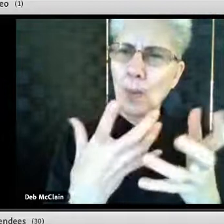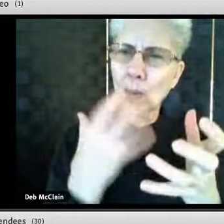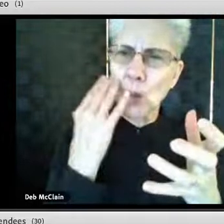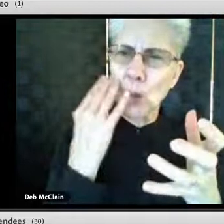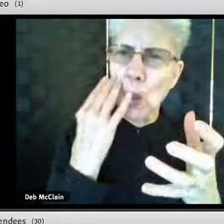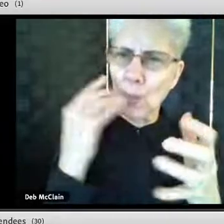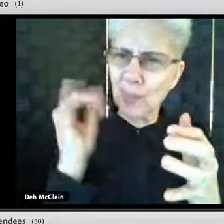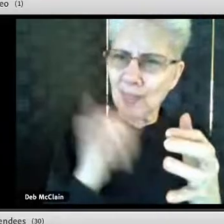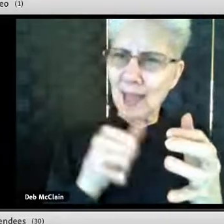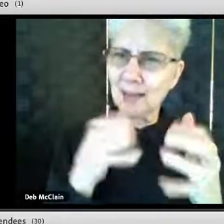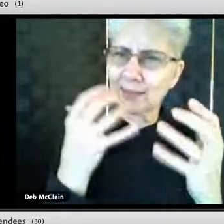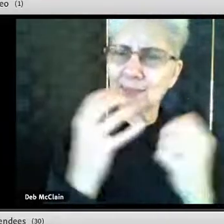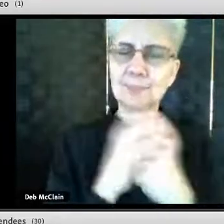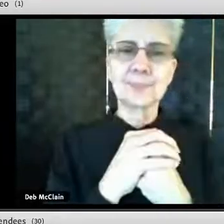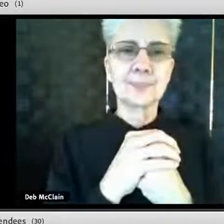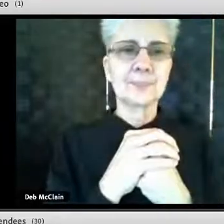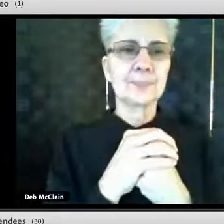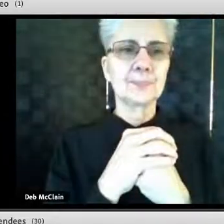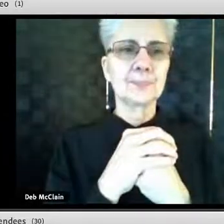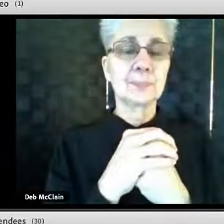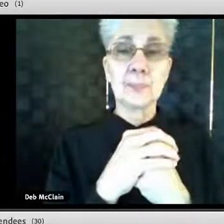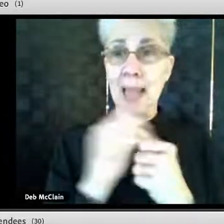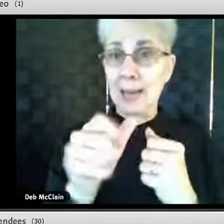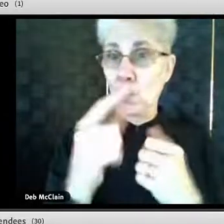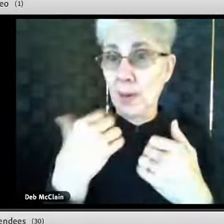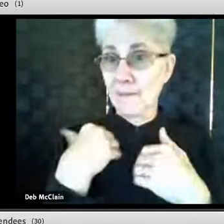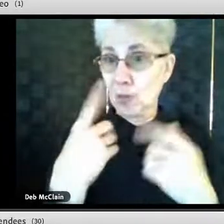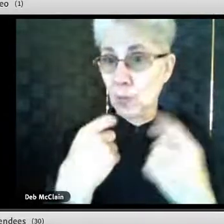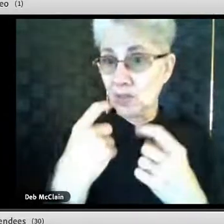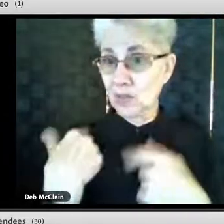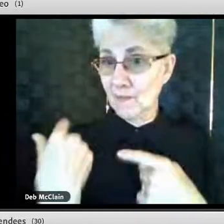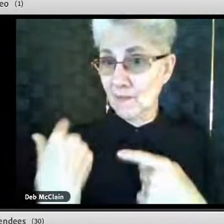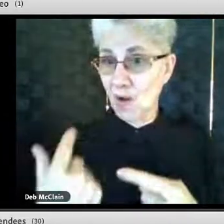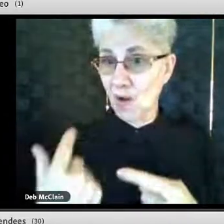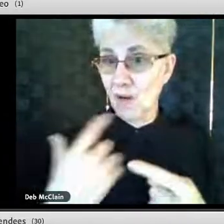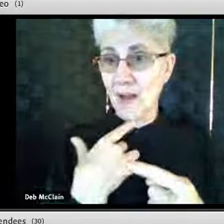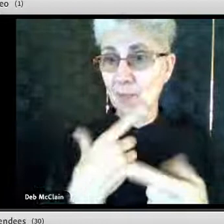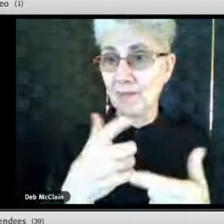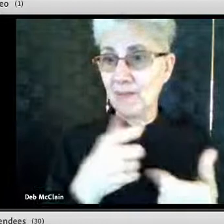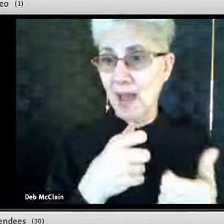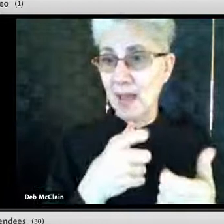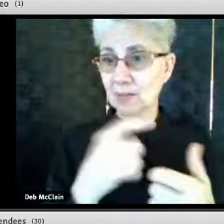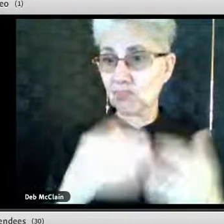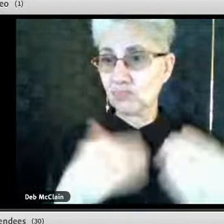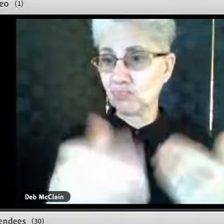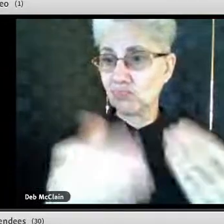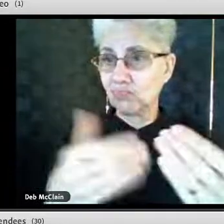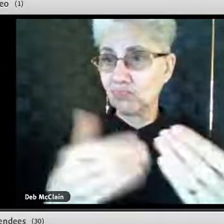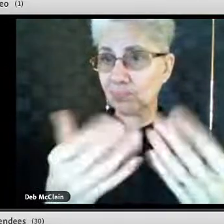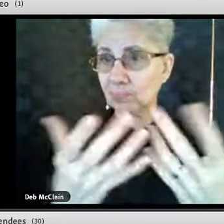what we want to know. Does anybody have any questions so far? I've gone kind of fast.